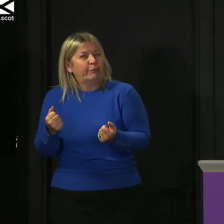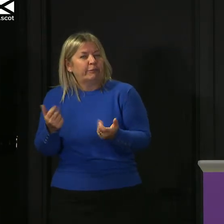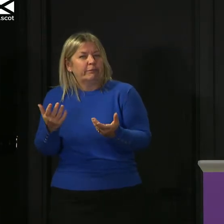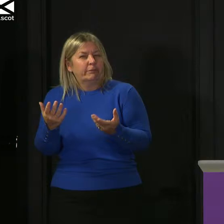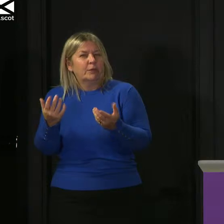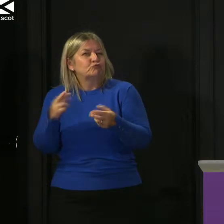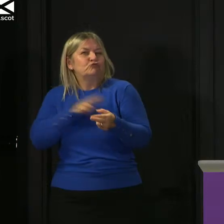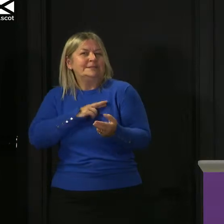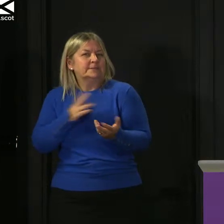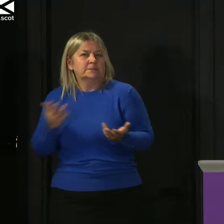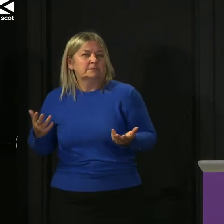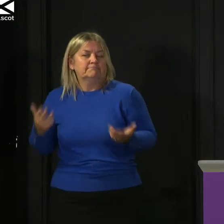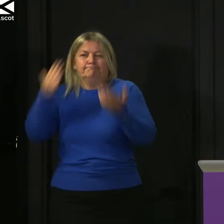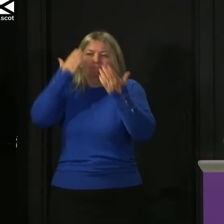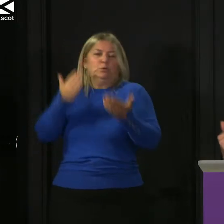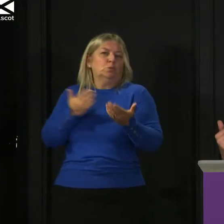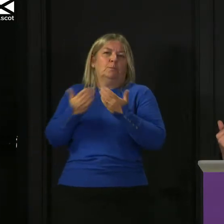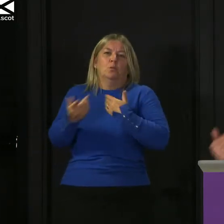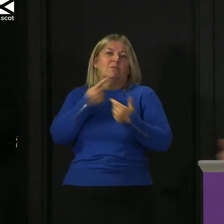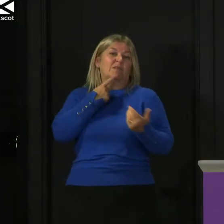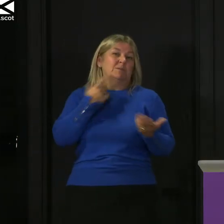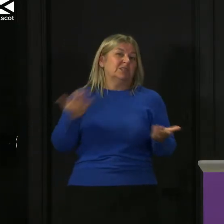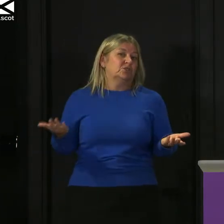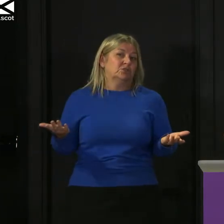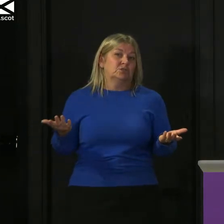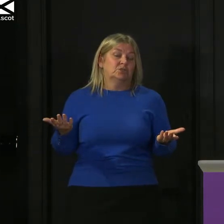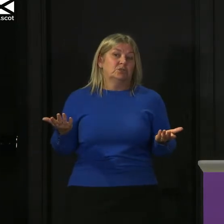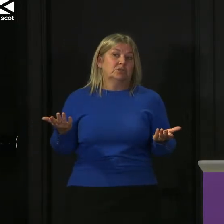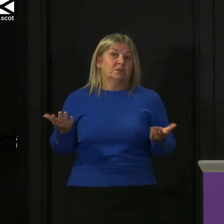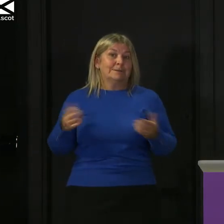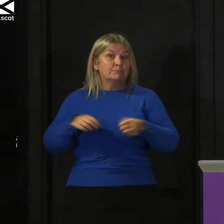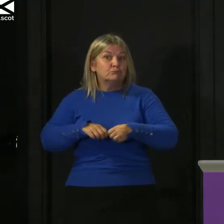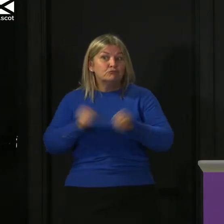I do not know more about it at this stage, if there is any suggestion of a breach of guidelines,